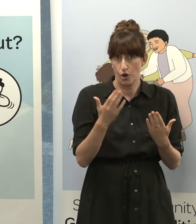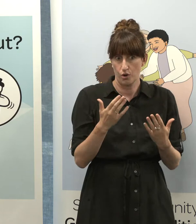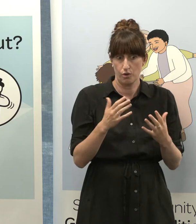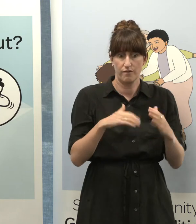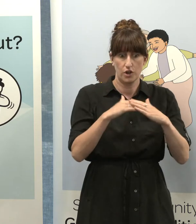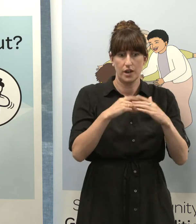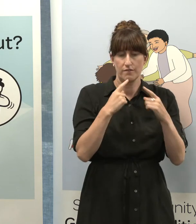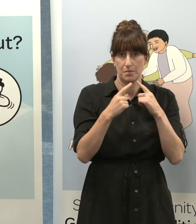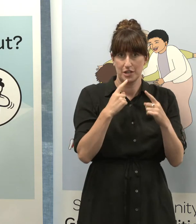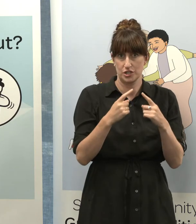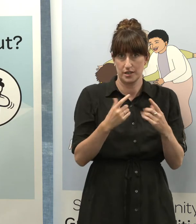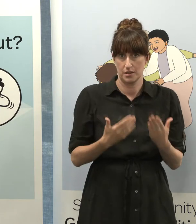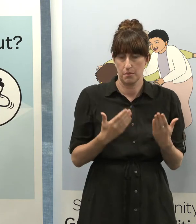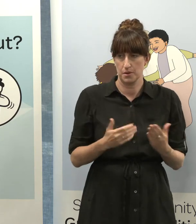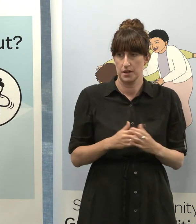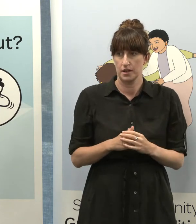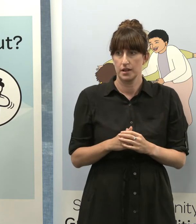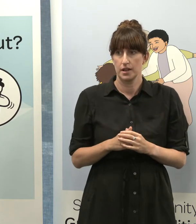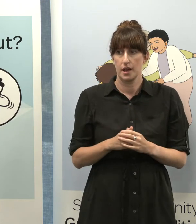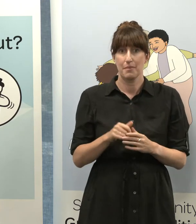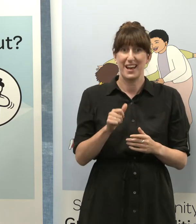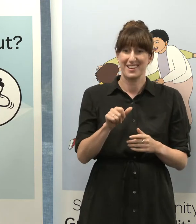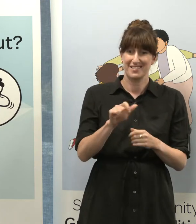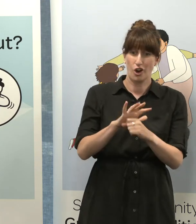But we do have a picture and that is what we will try and create is a picture of what the